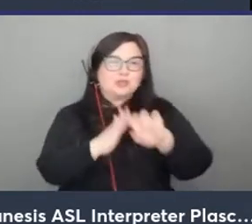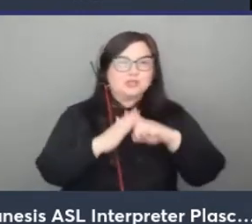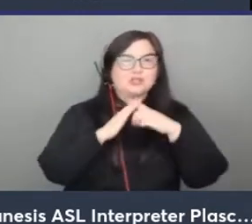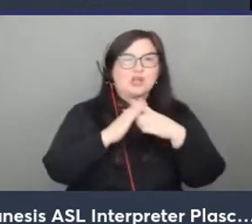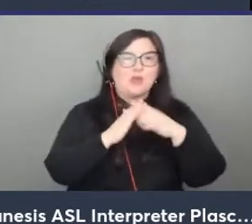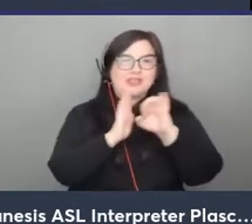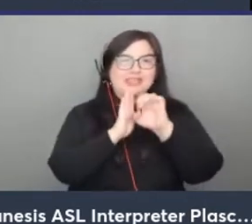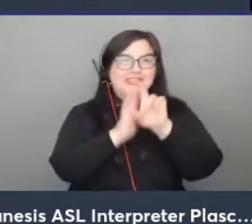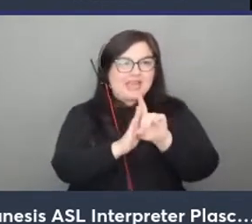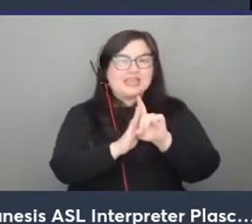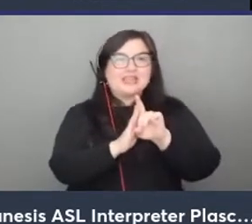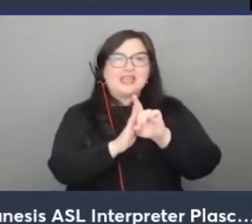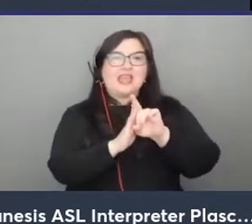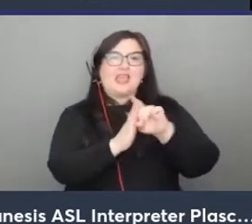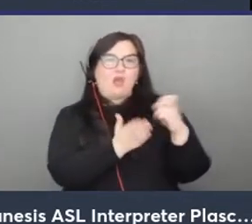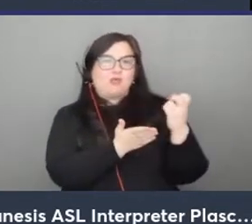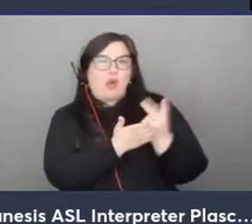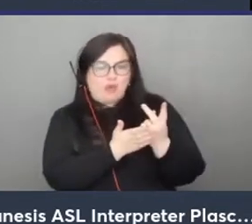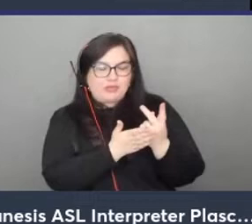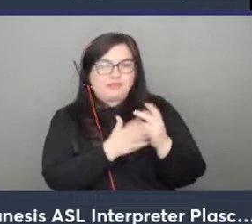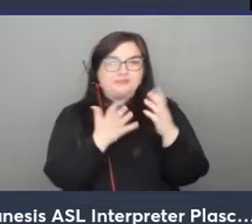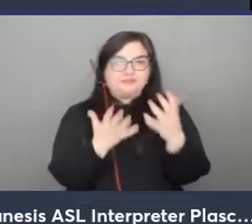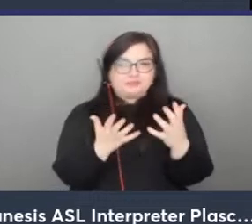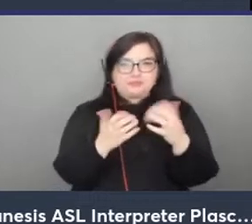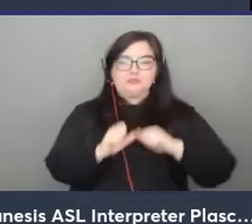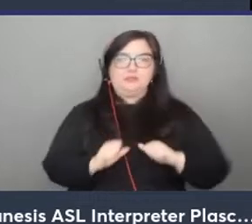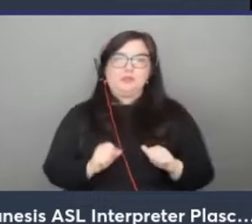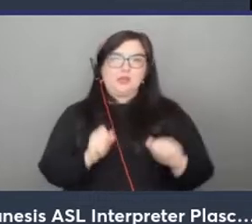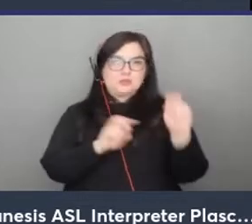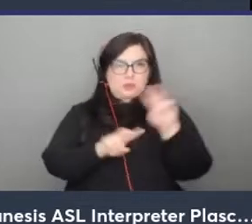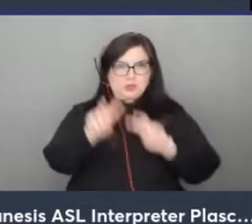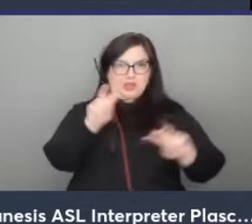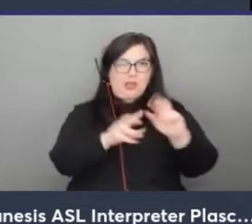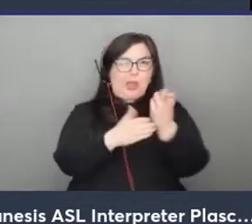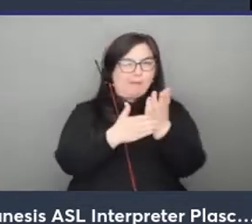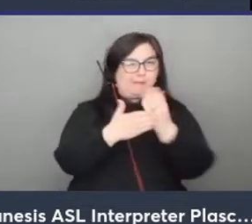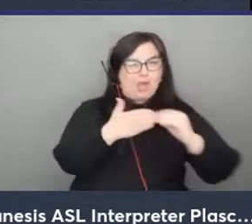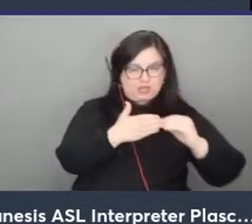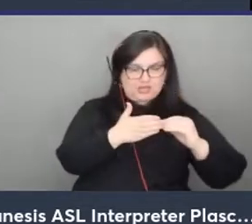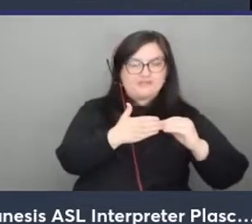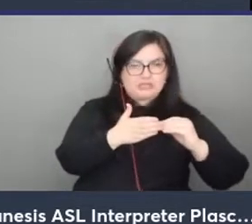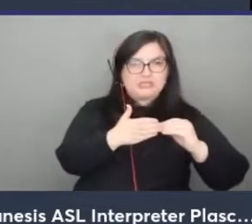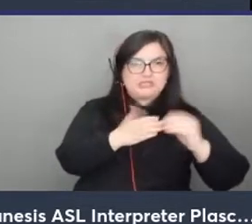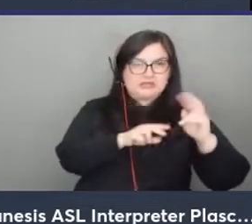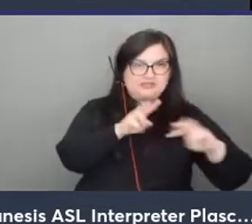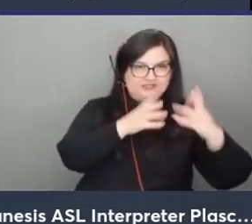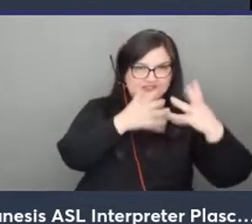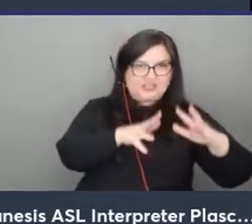So we looked at a part of it, which was we looked at deployment.